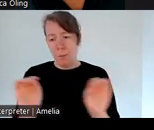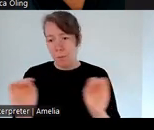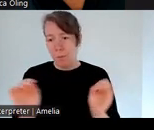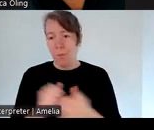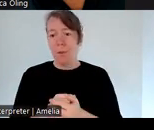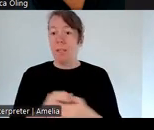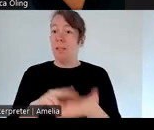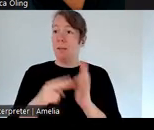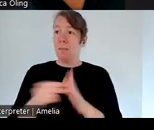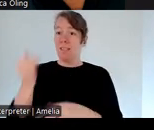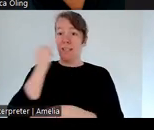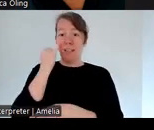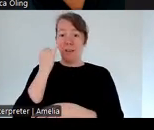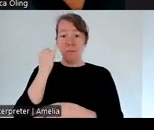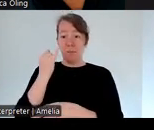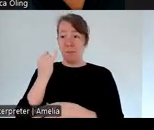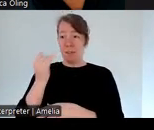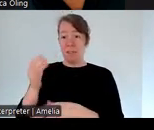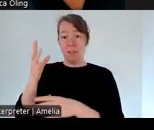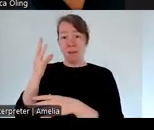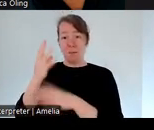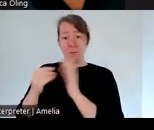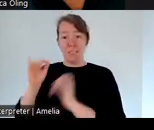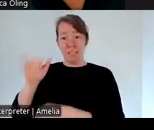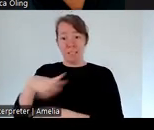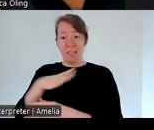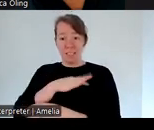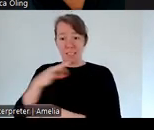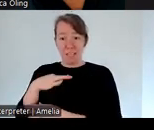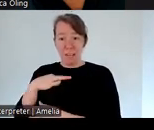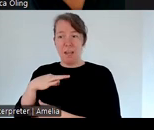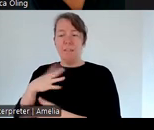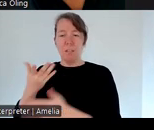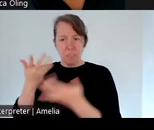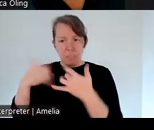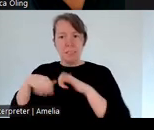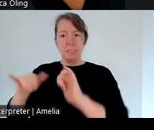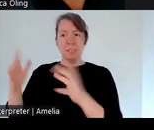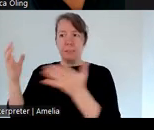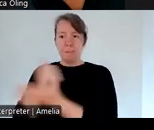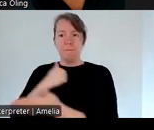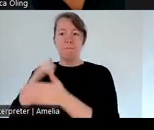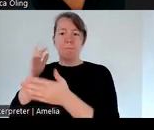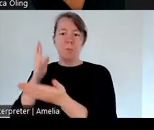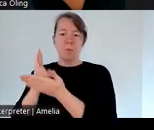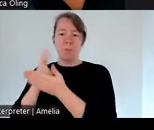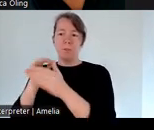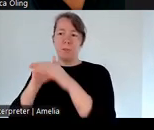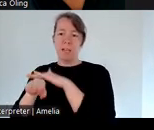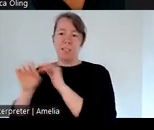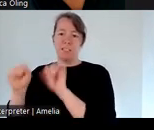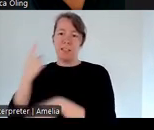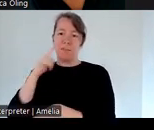they again were going to have access to resources they could use to ensure accessibility. So, next slide please.